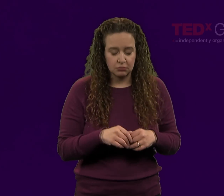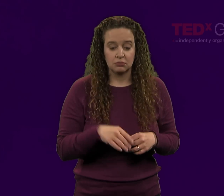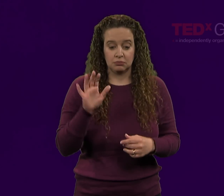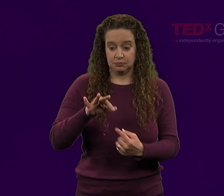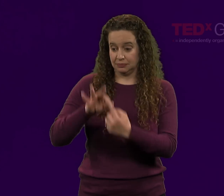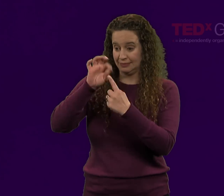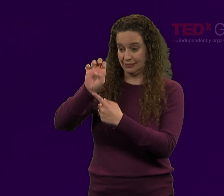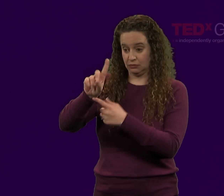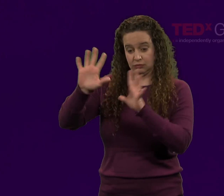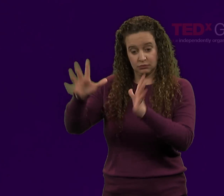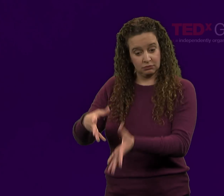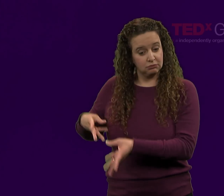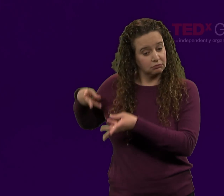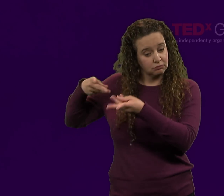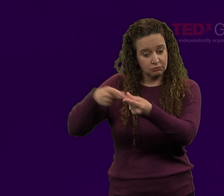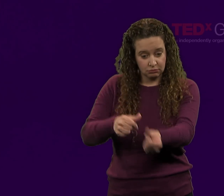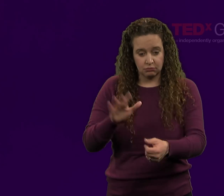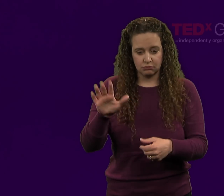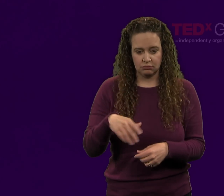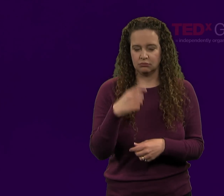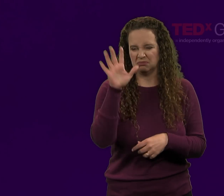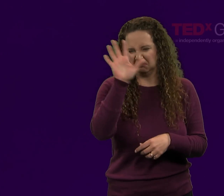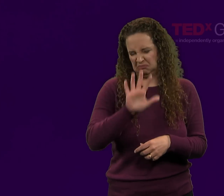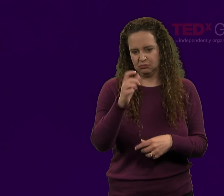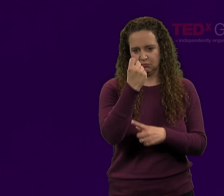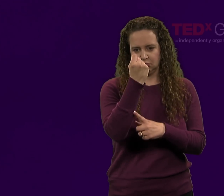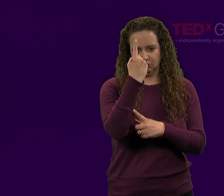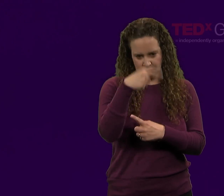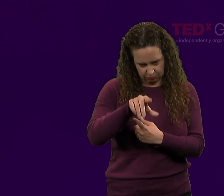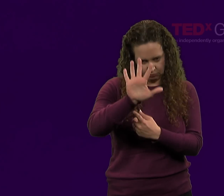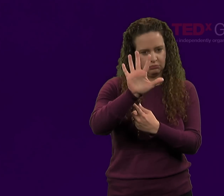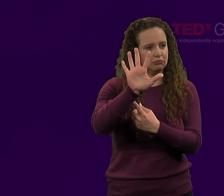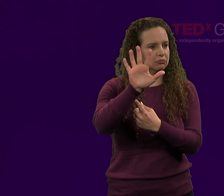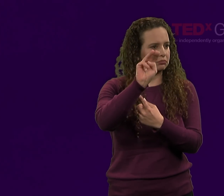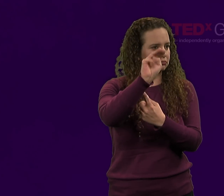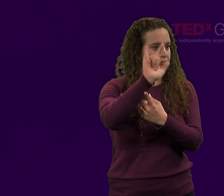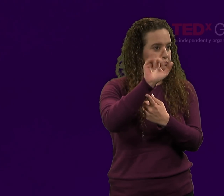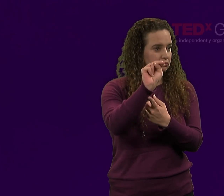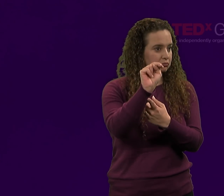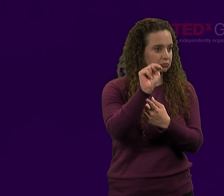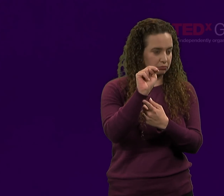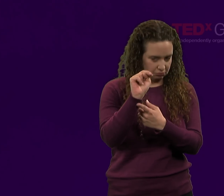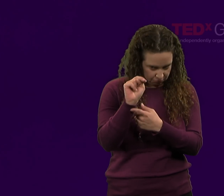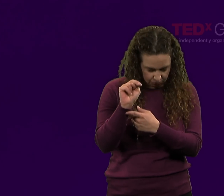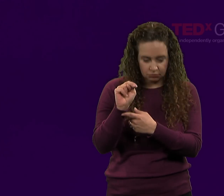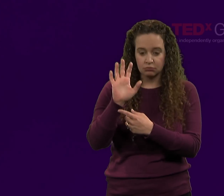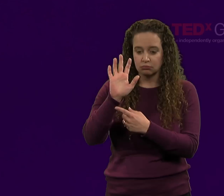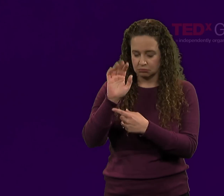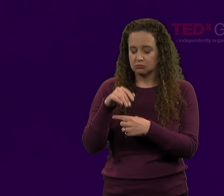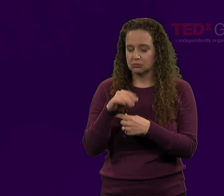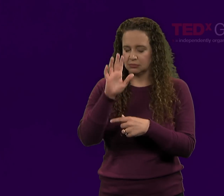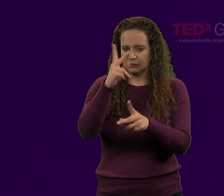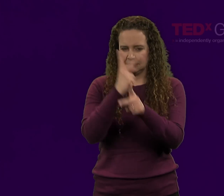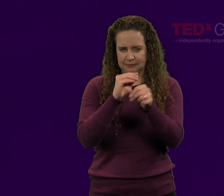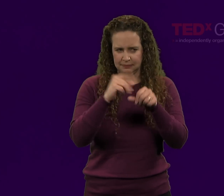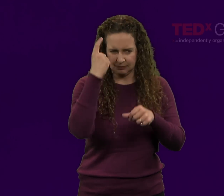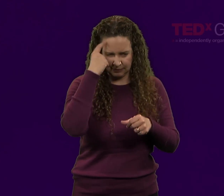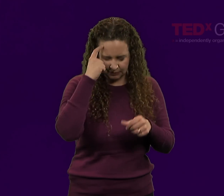at how much money is actually spent on educating deaf children. It's 11.5 [billion] dollars; I want you to keep that number in mind.